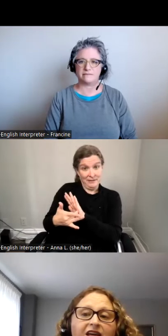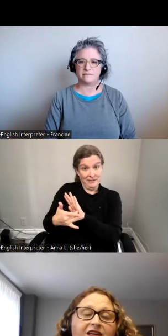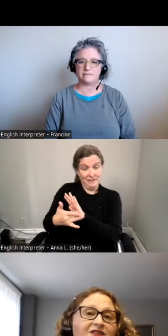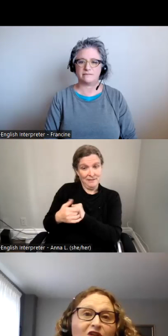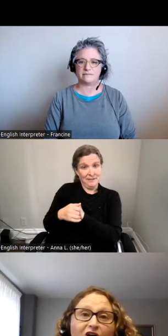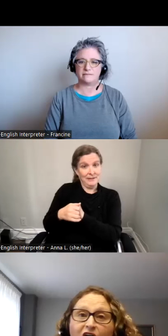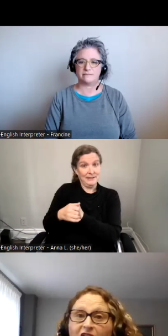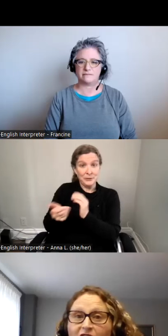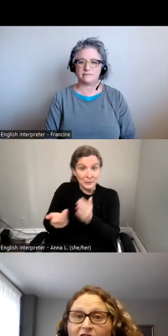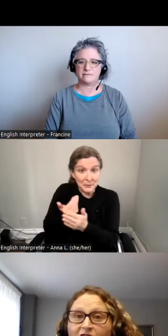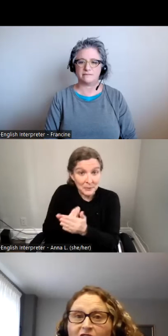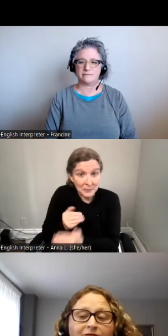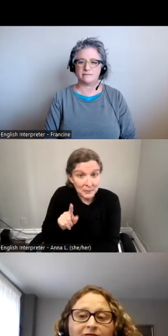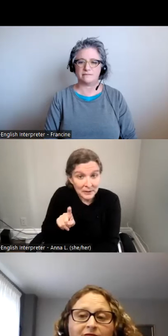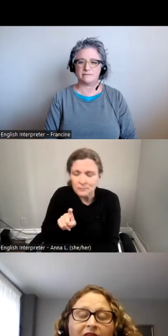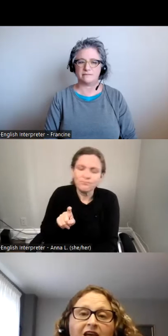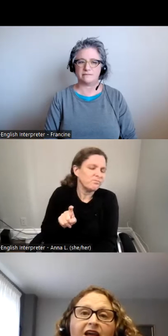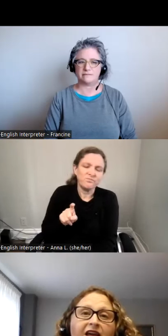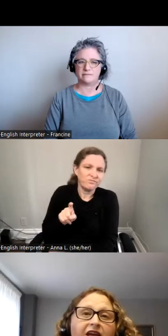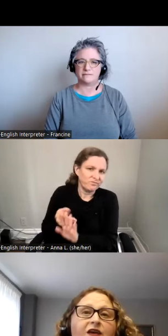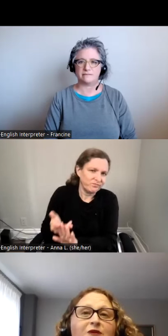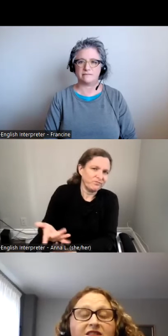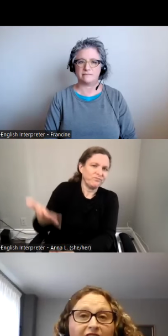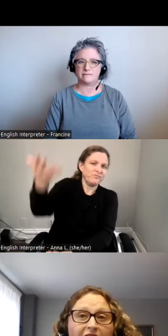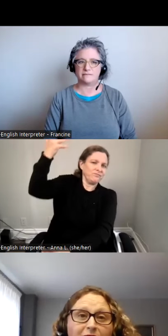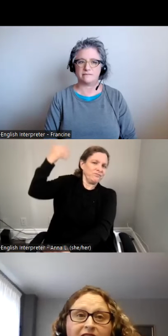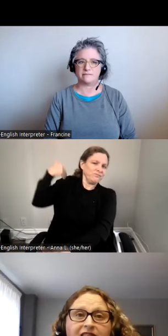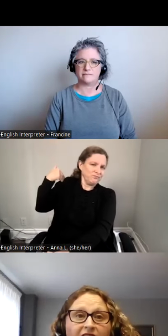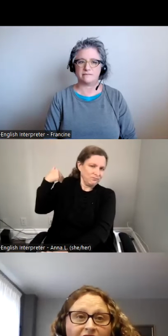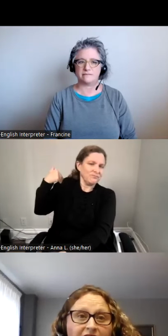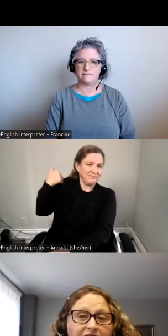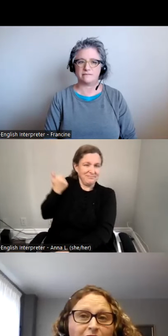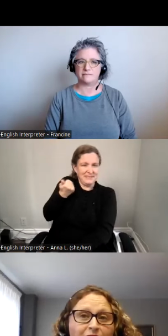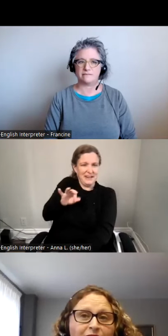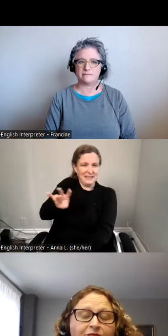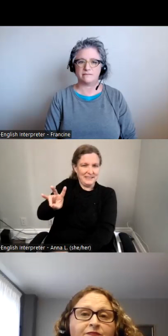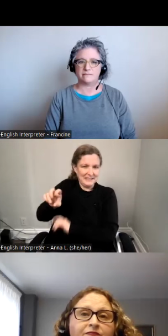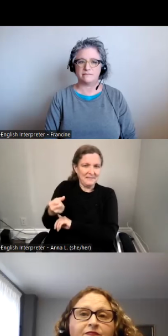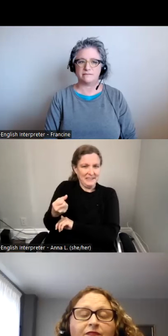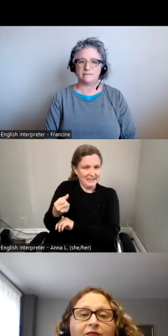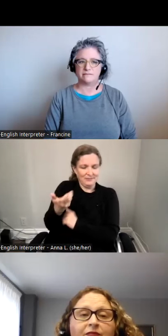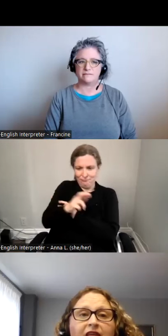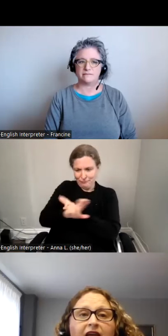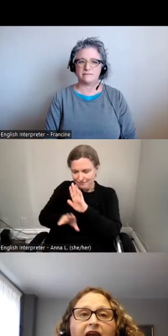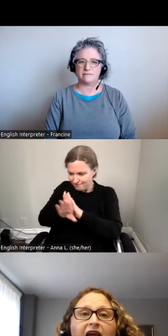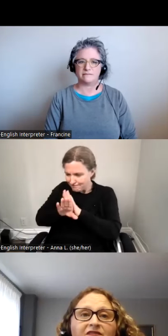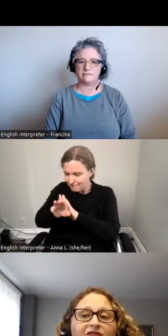Mrna, technology.